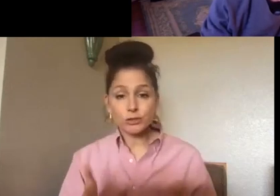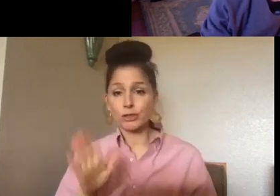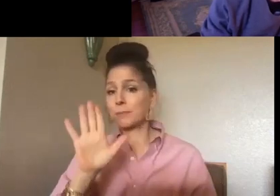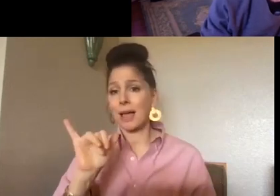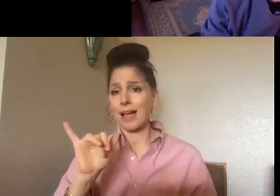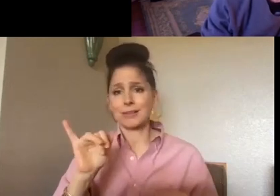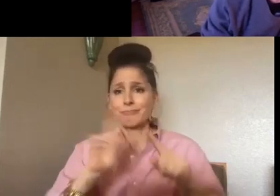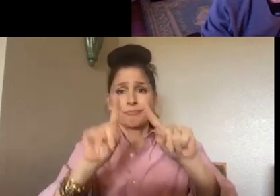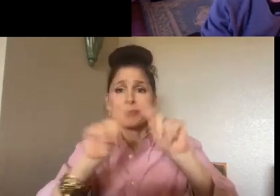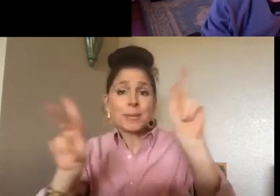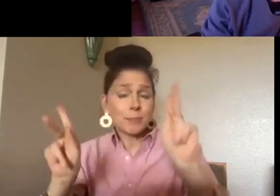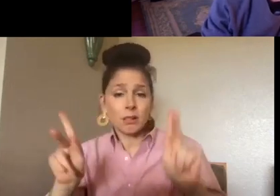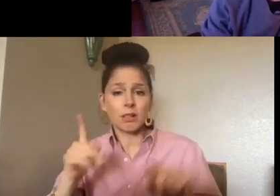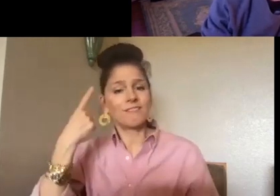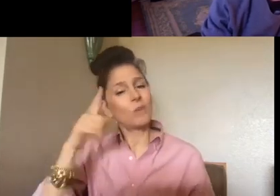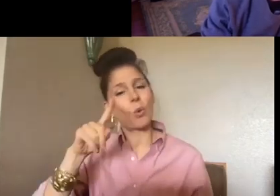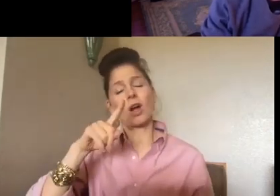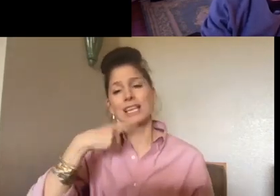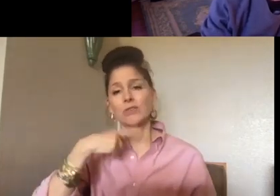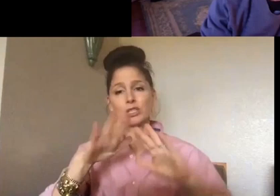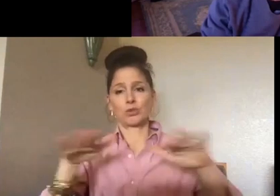by different people that are for hearing children,